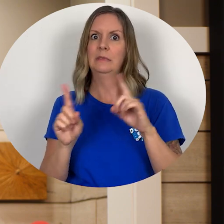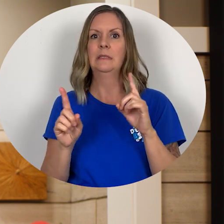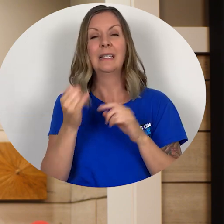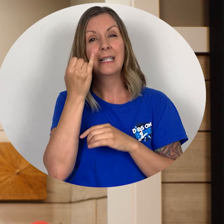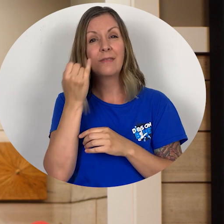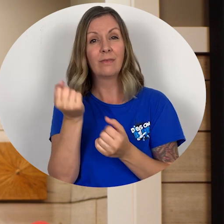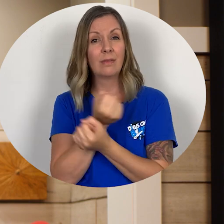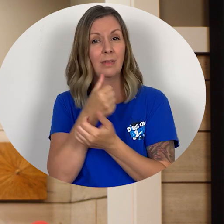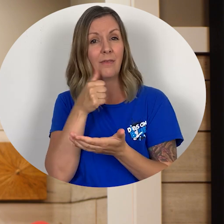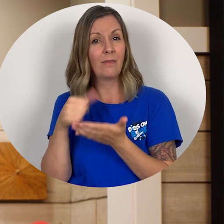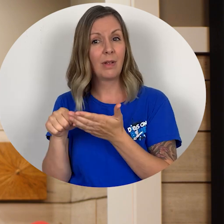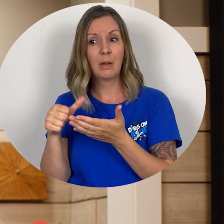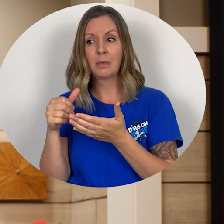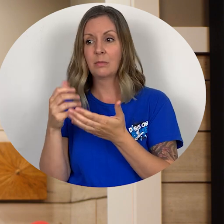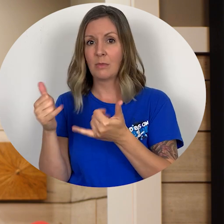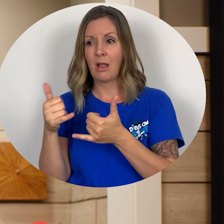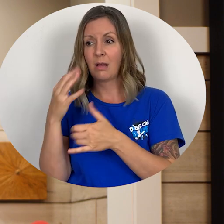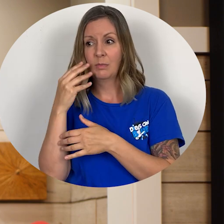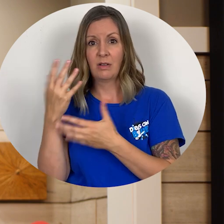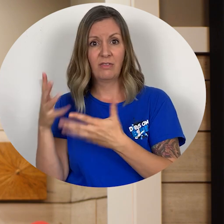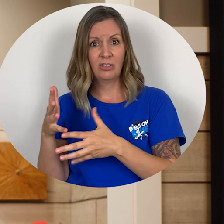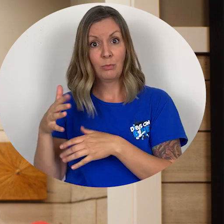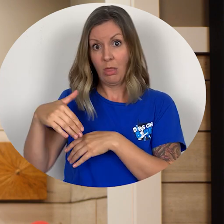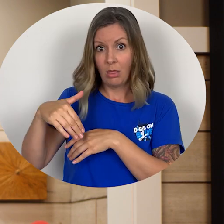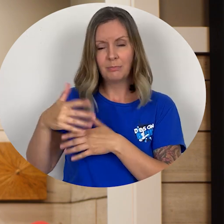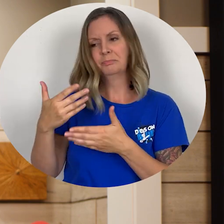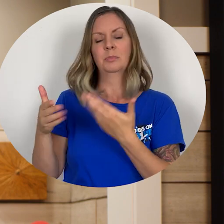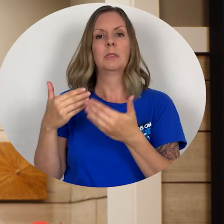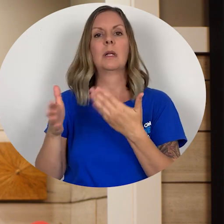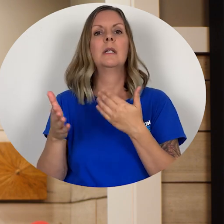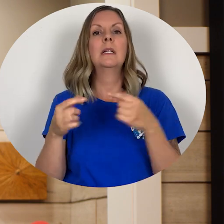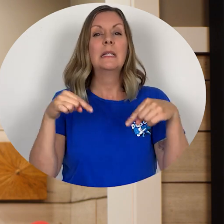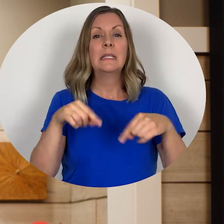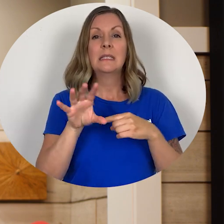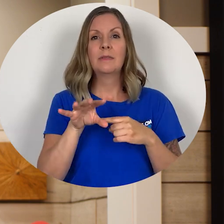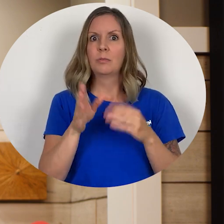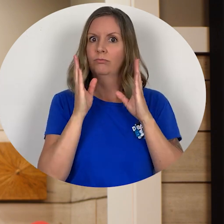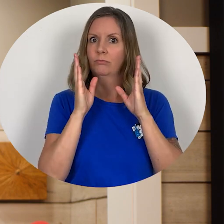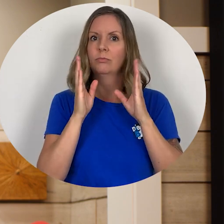you’ll want to pay close attention to this video. The game is played over a series of